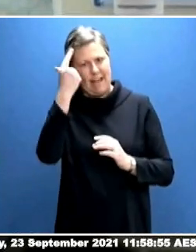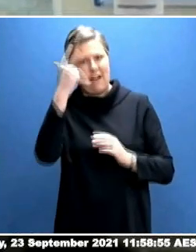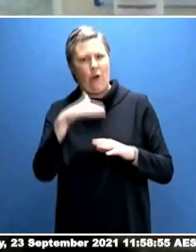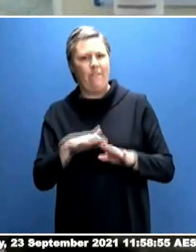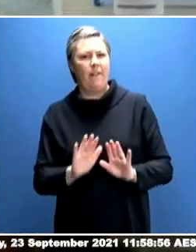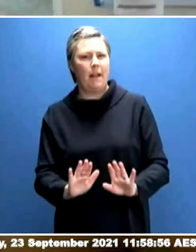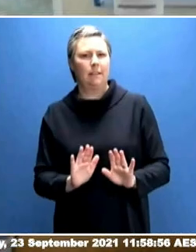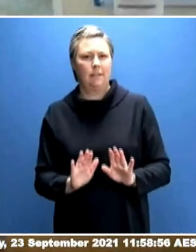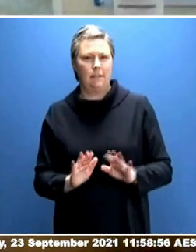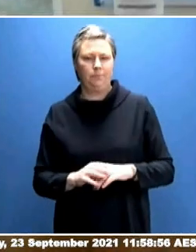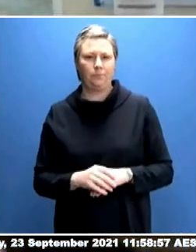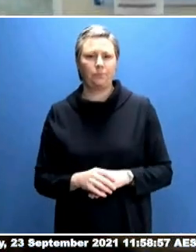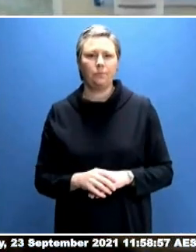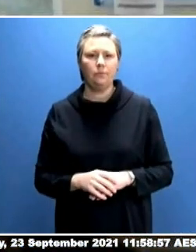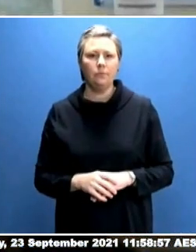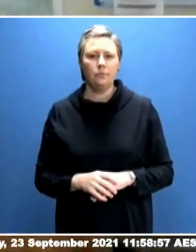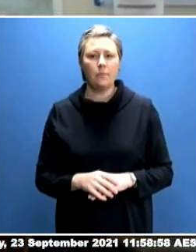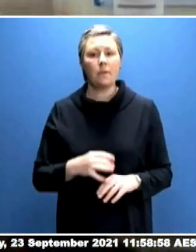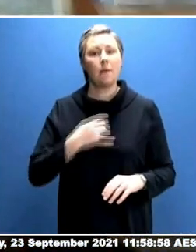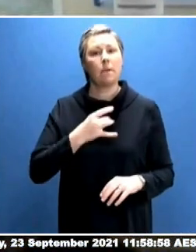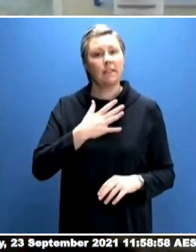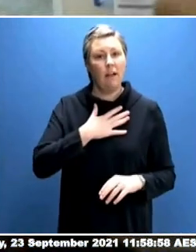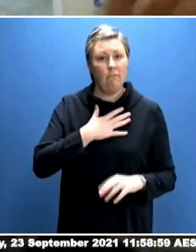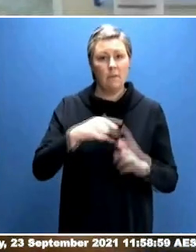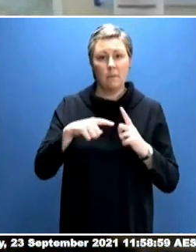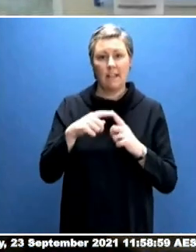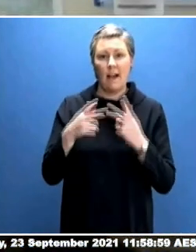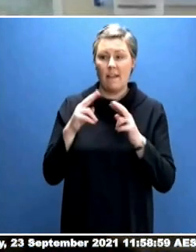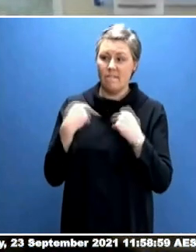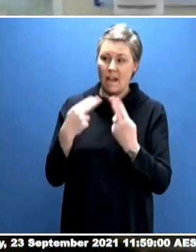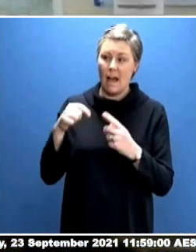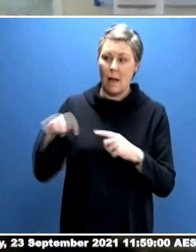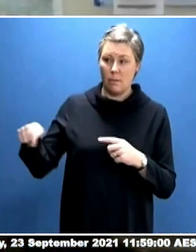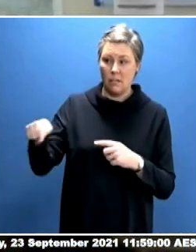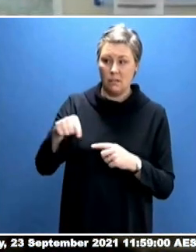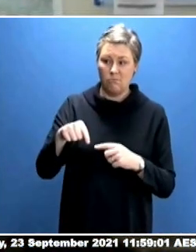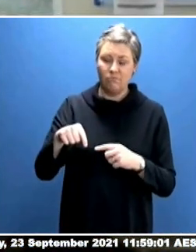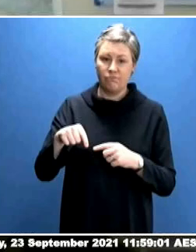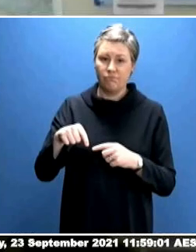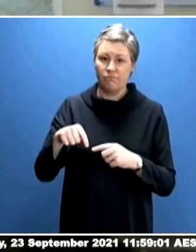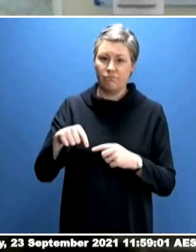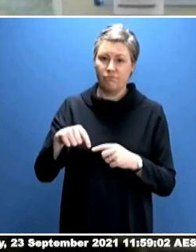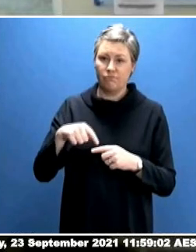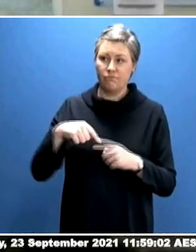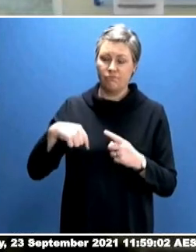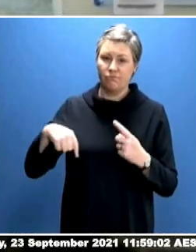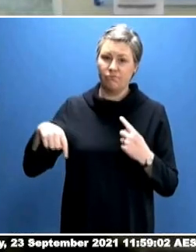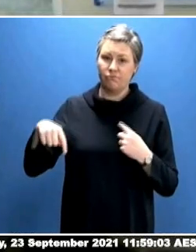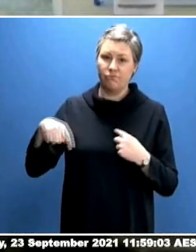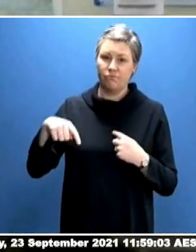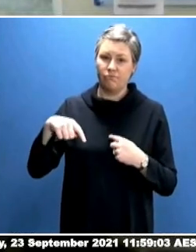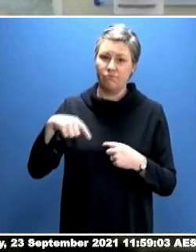Myself and other family members historically --- I've been involved myself